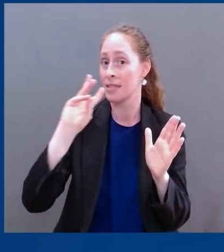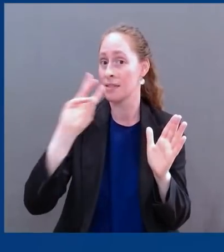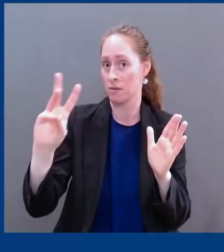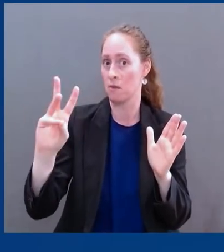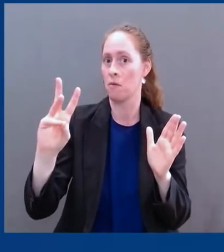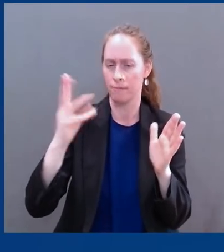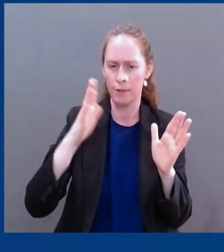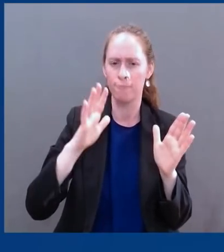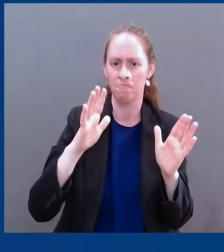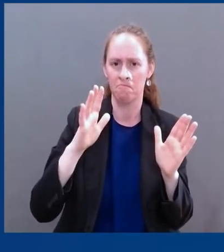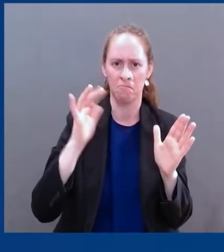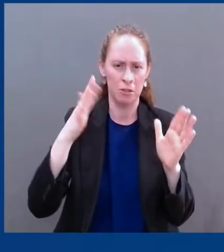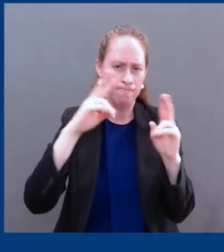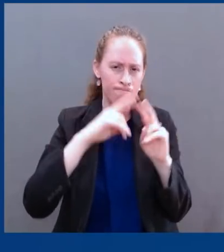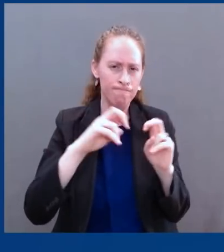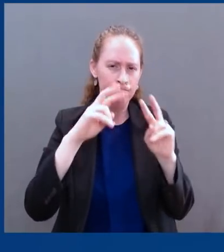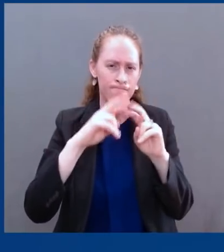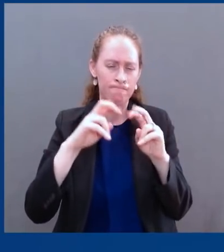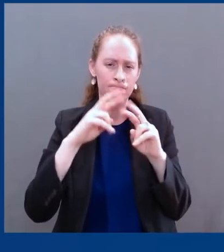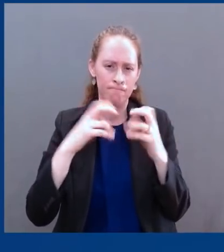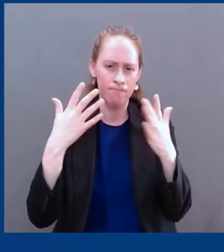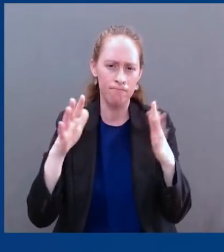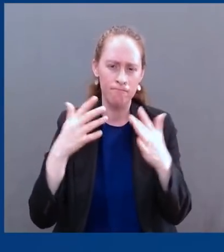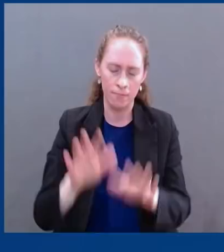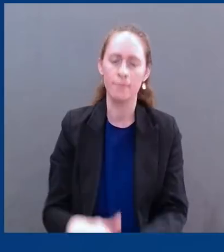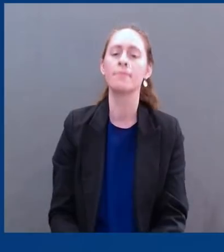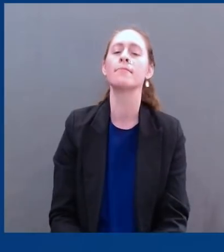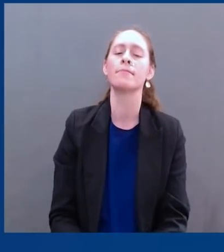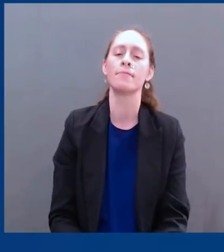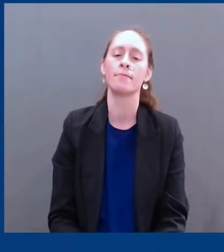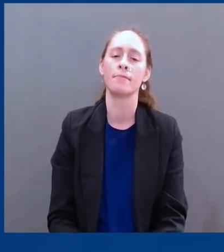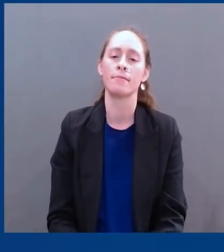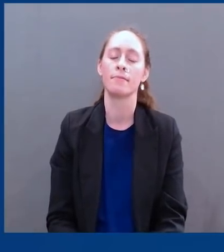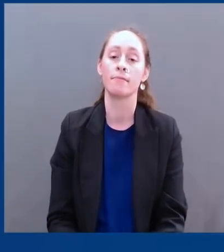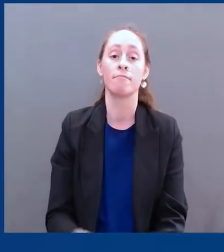The primary endpoint of the data was not an efficacy endpoint;